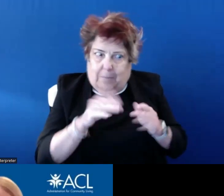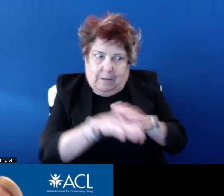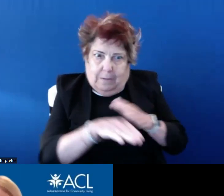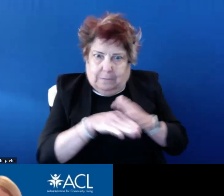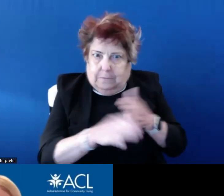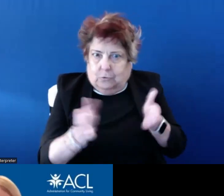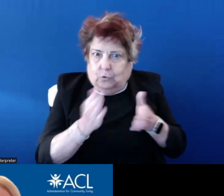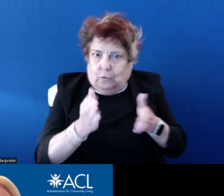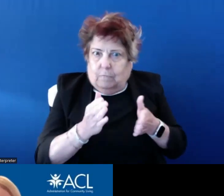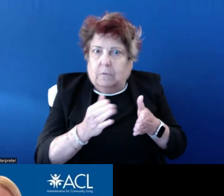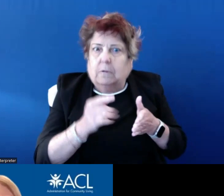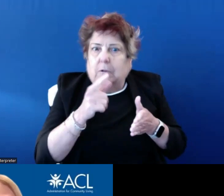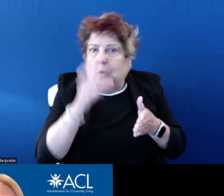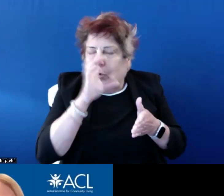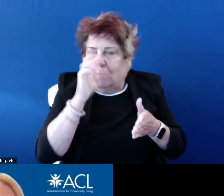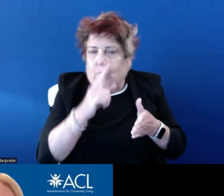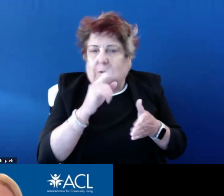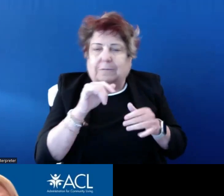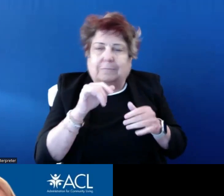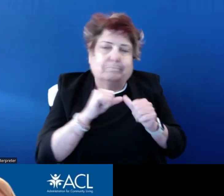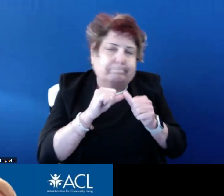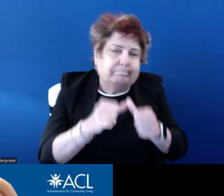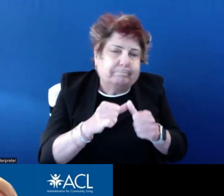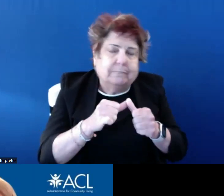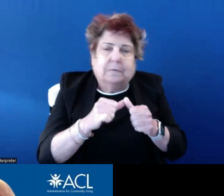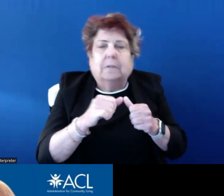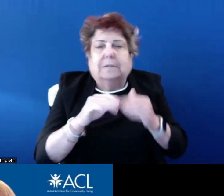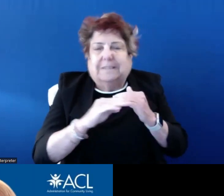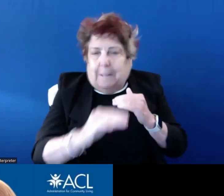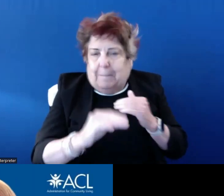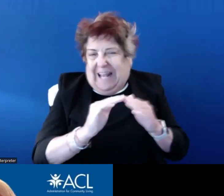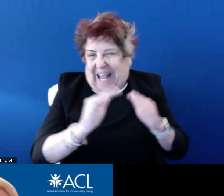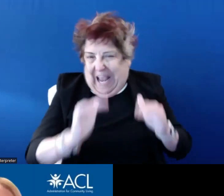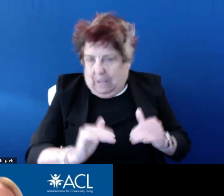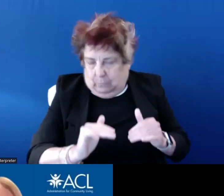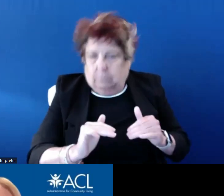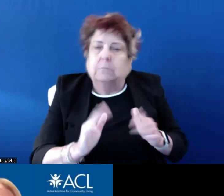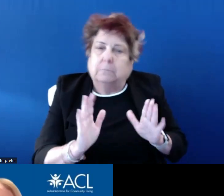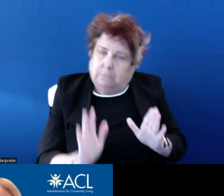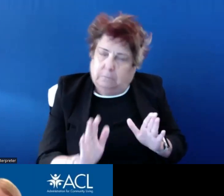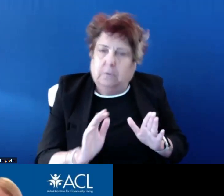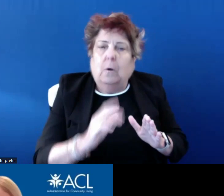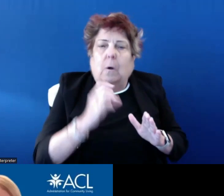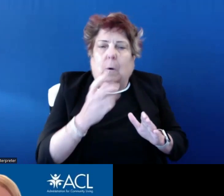stably housed in the community or to transition out of institutions back to the community. Or they may have partnerships